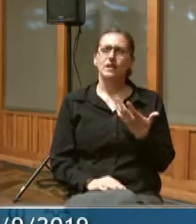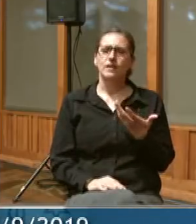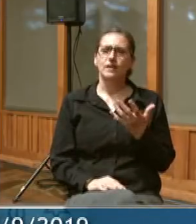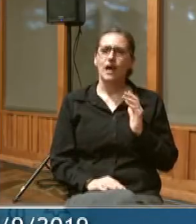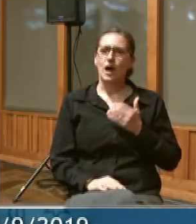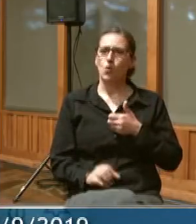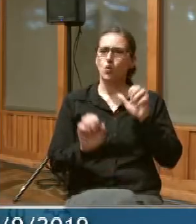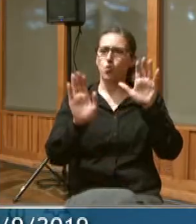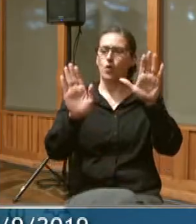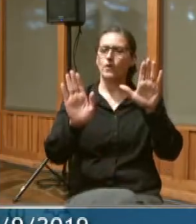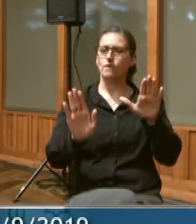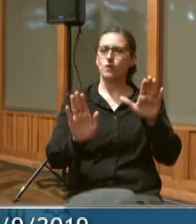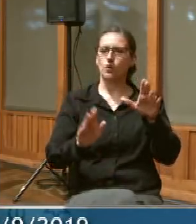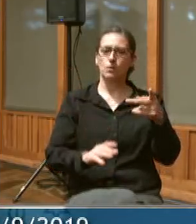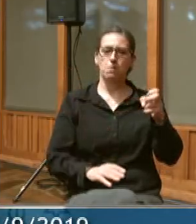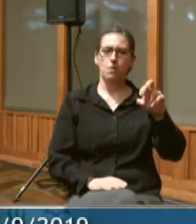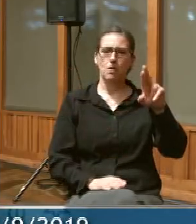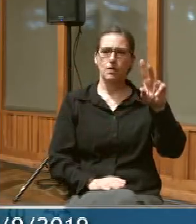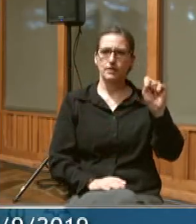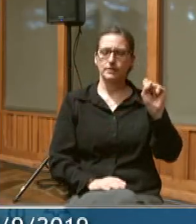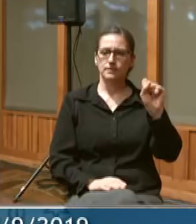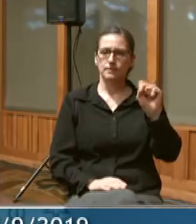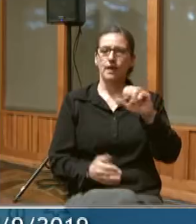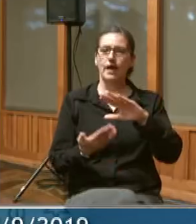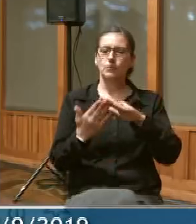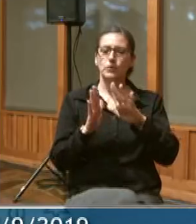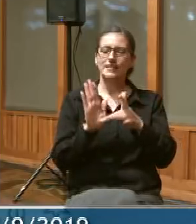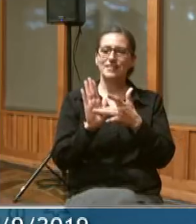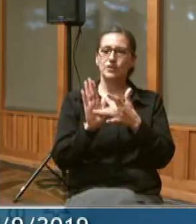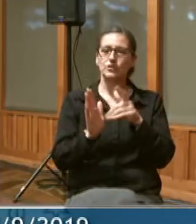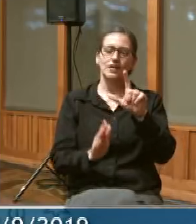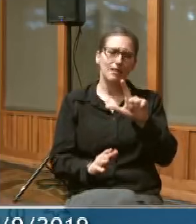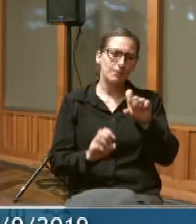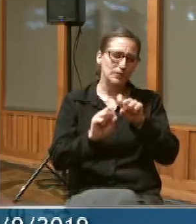I'M HERE BECAUSE I'M A FULL-TIME MOM OF TWO YOUNG KIDS AND I FEEL